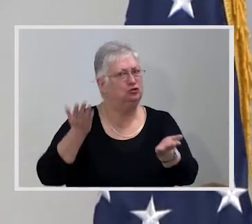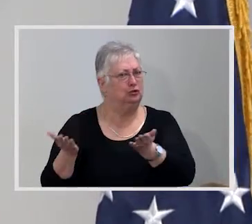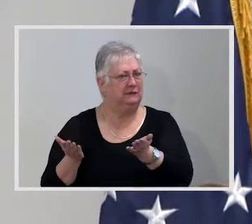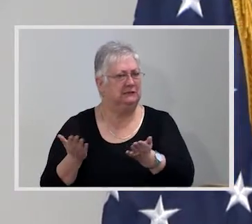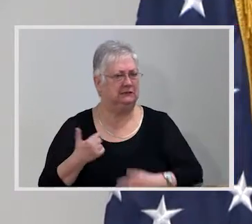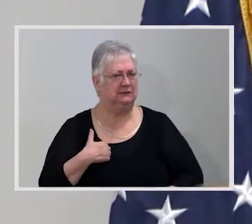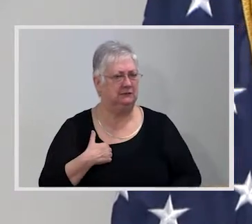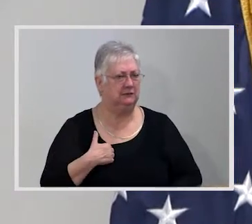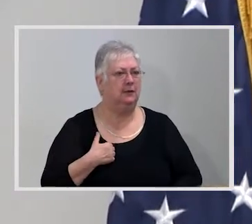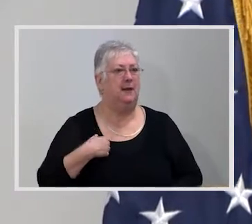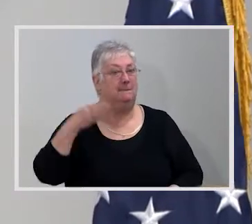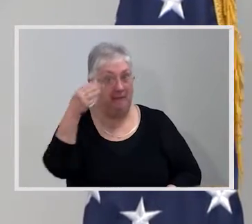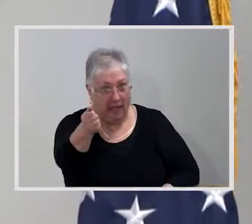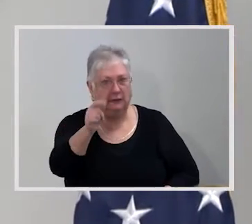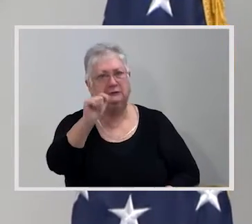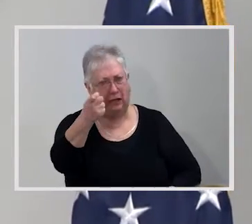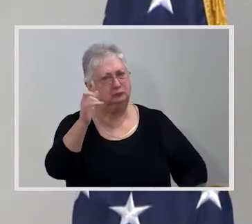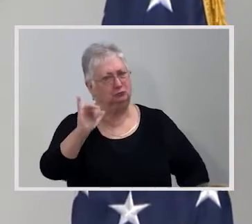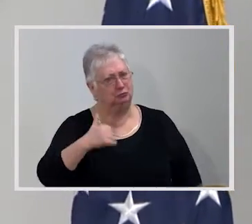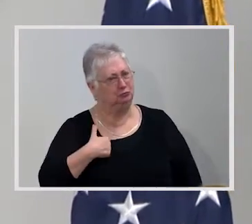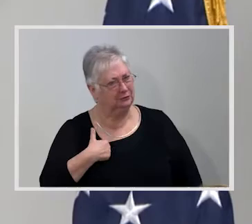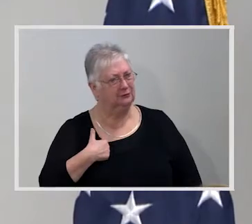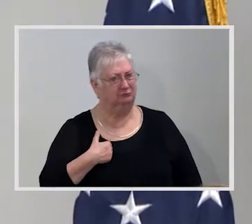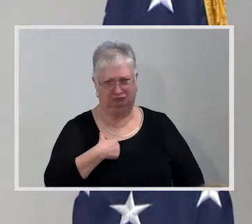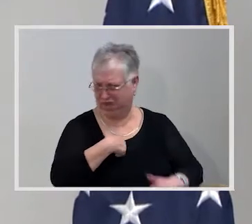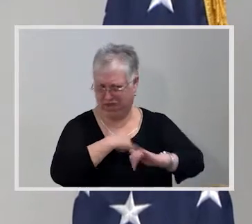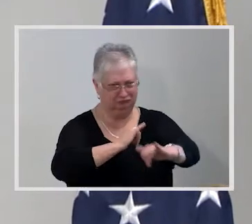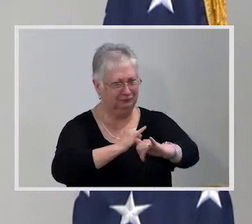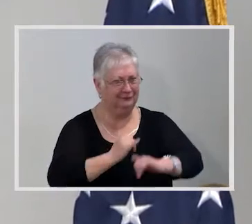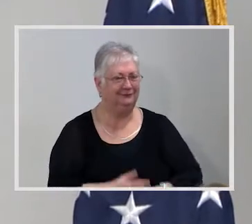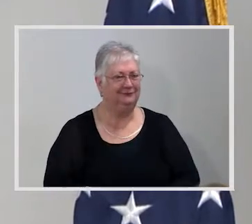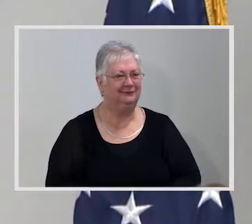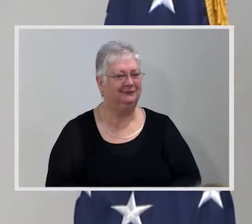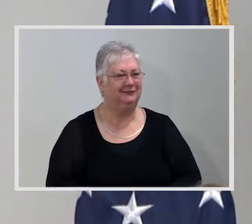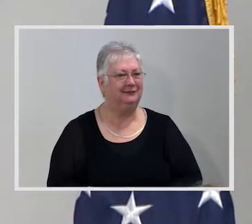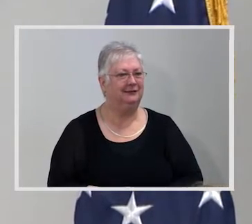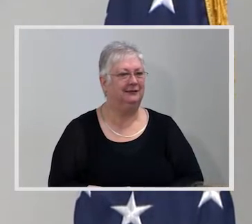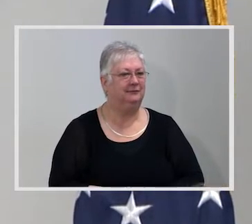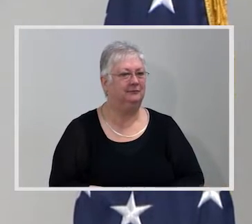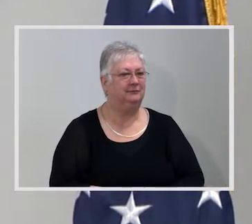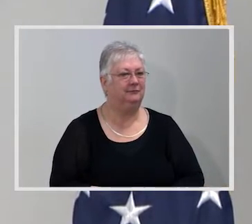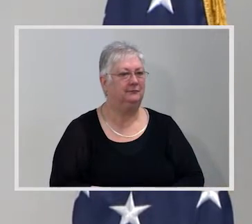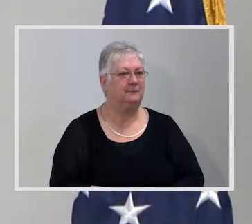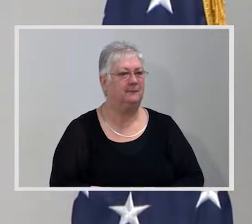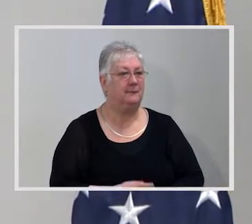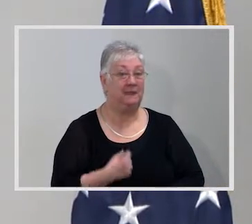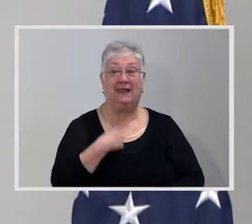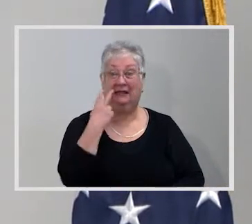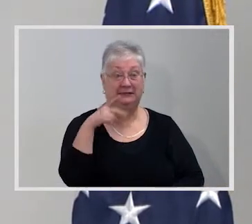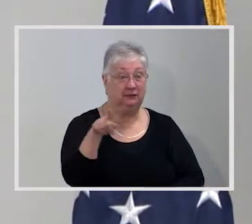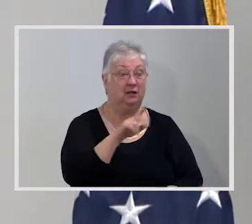I GET TO SEE THE INVESTMENTS THAT ARE MADE IN THE BUDGET TURNED INTO REAL CITY SERVICES THAT ARE PROVIDED TO MAKE